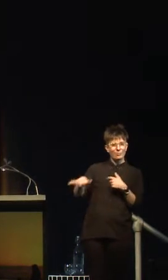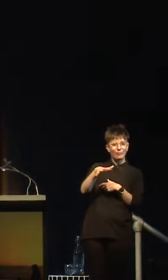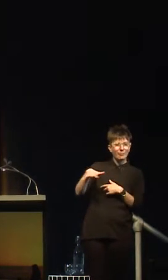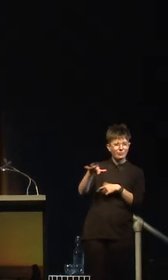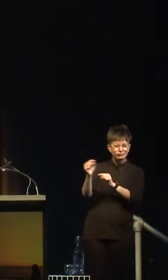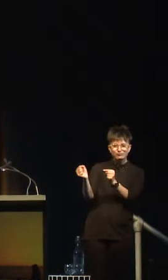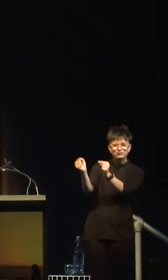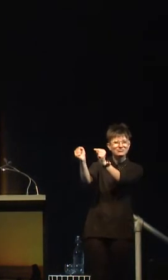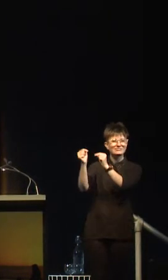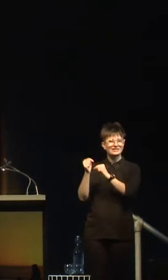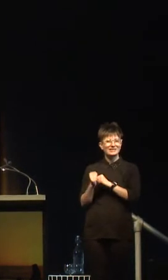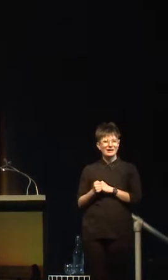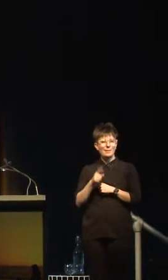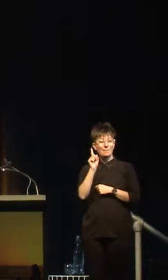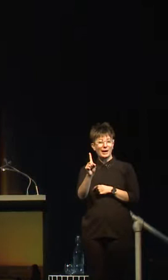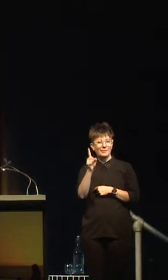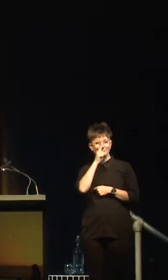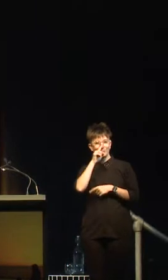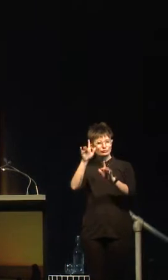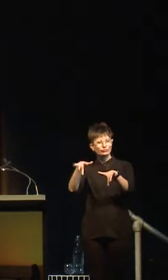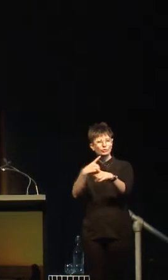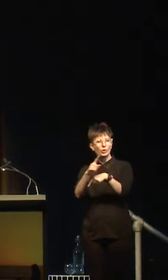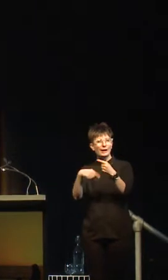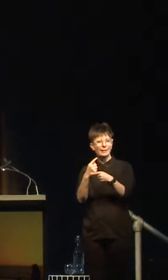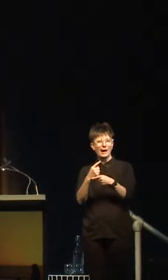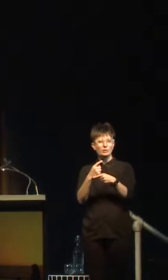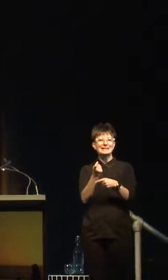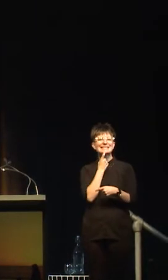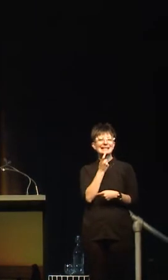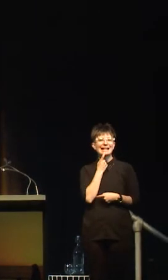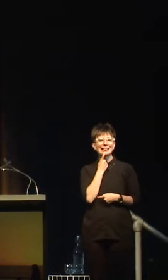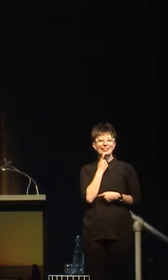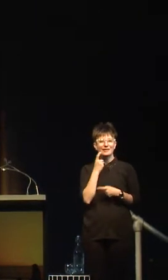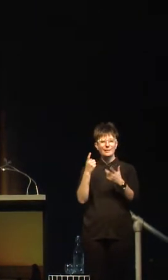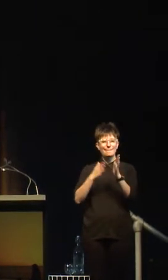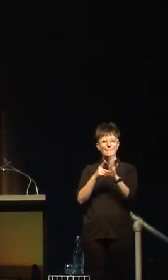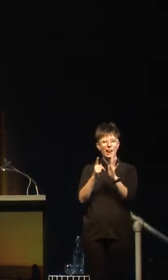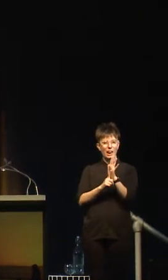um no one’s talking about the steel mill. Now steel is a nice ingredient and modern